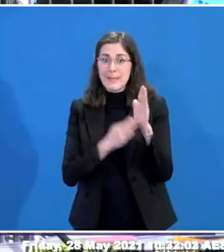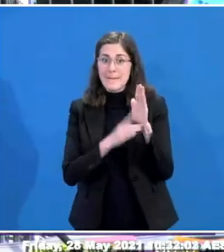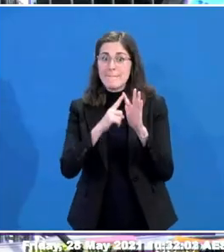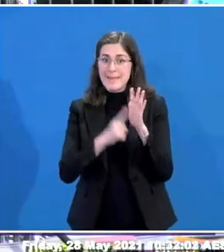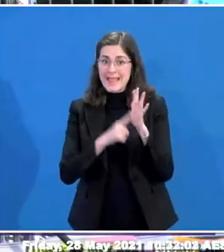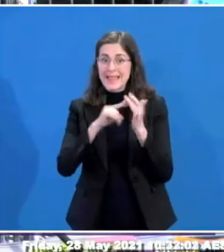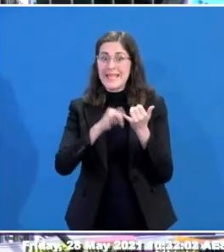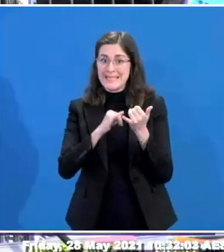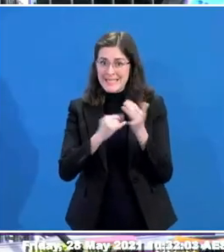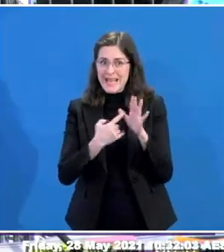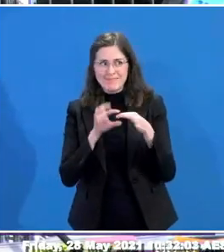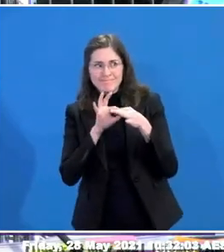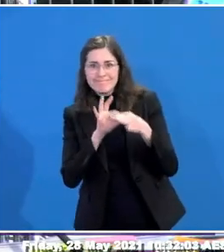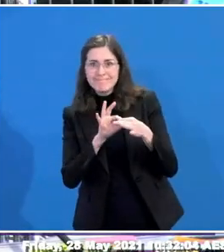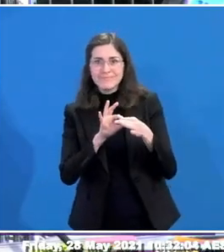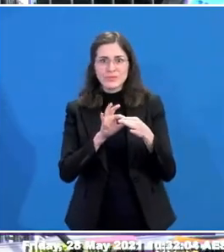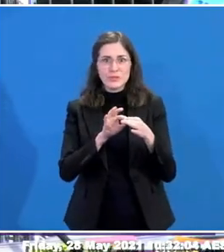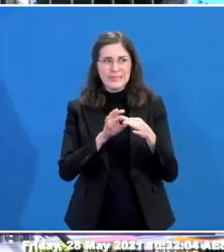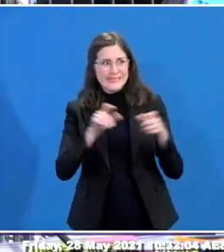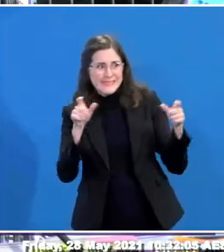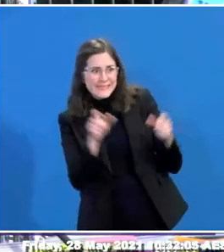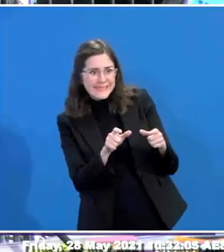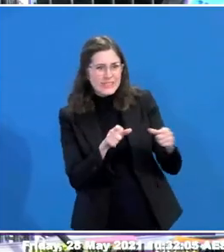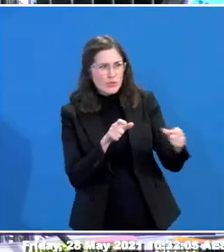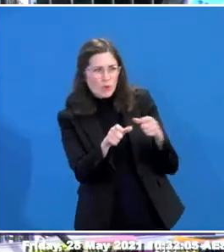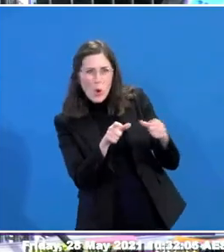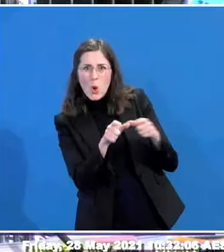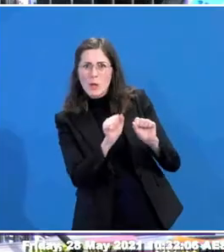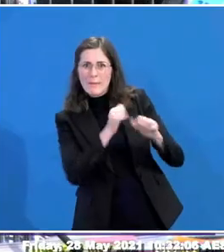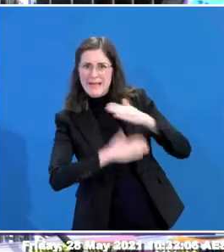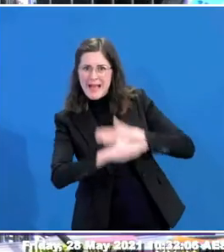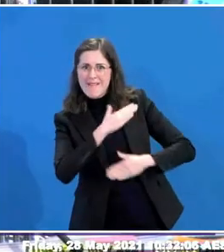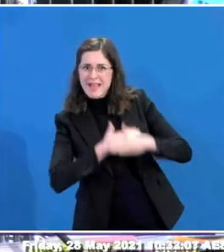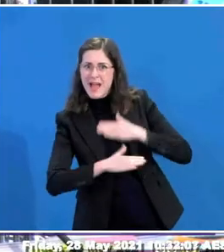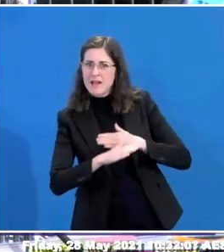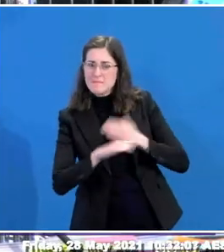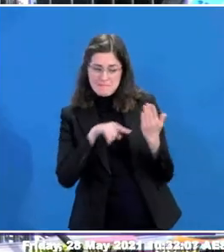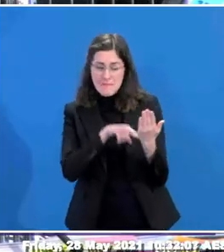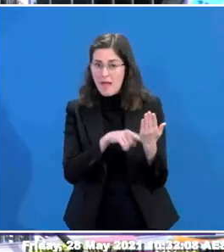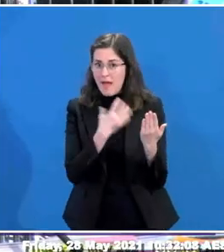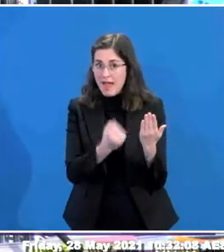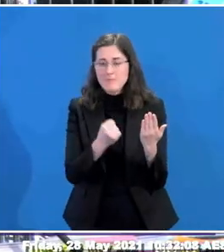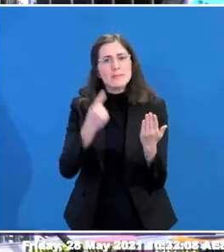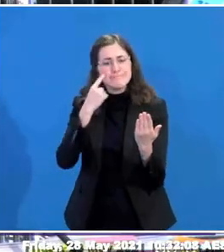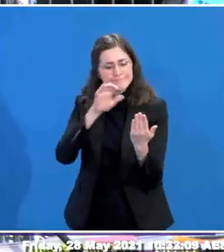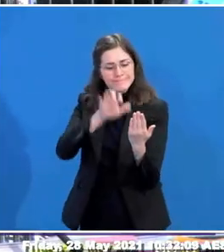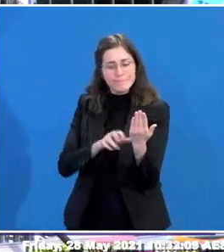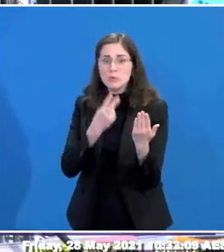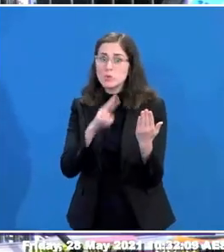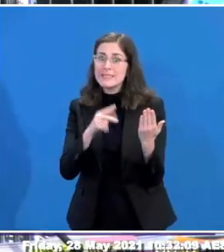Authority and the Medication Policy, but I now want to draw your attention to page 27 to paragraph 11.